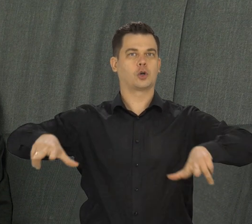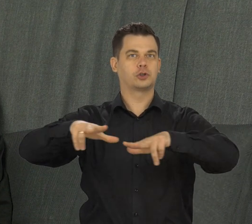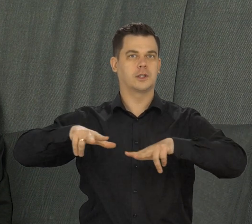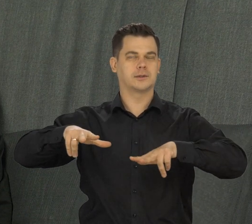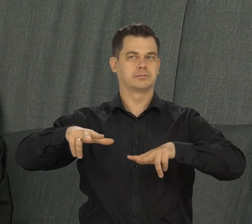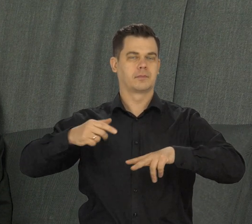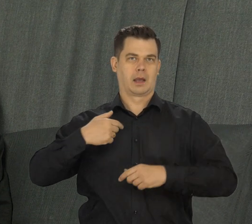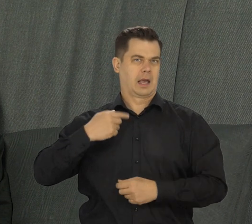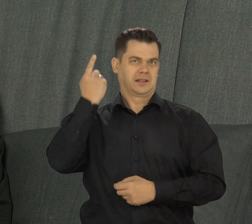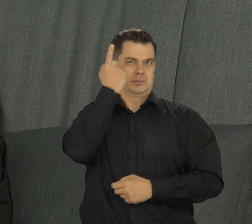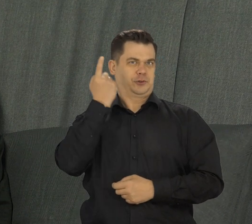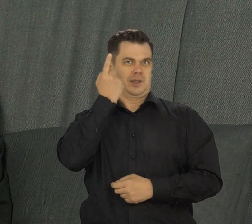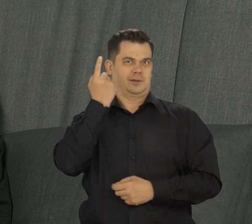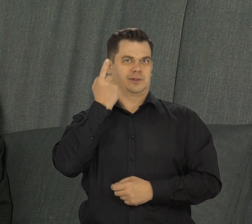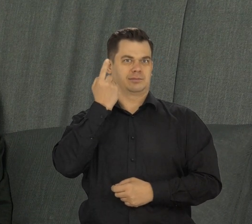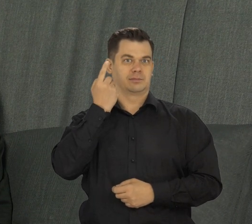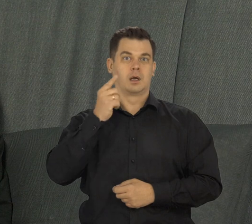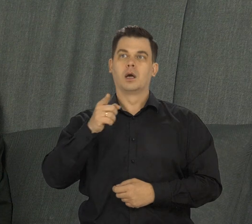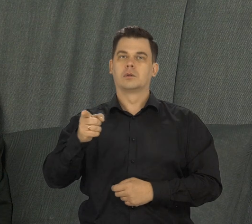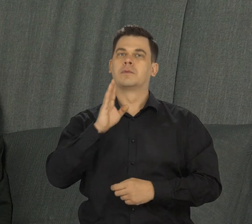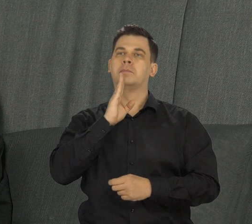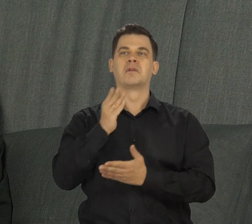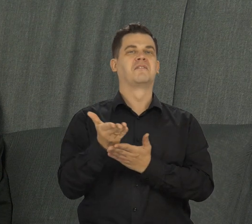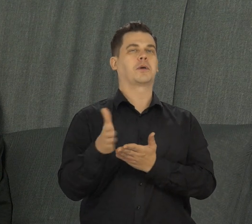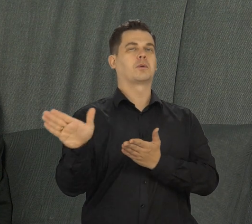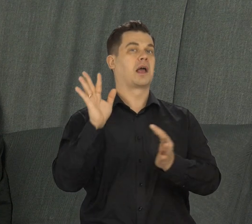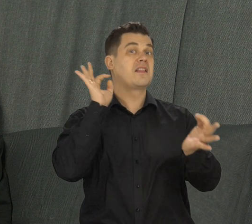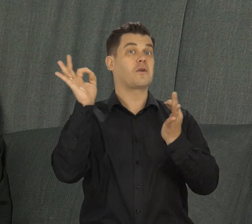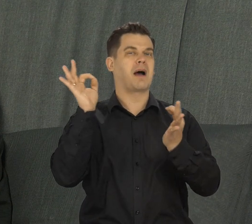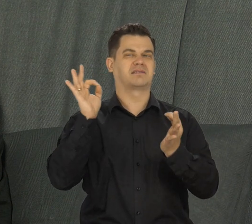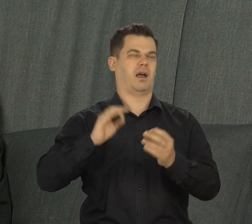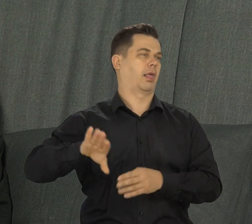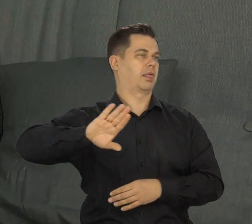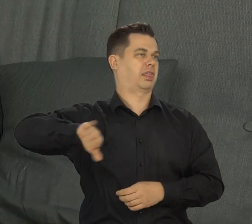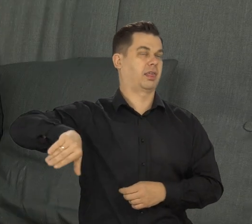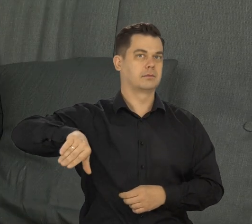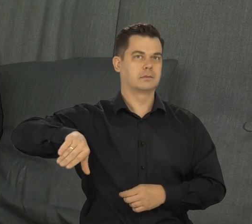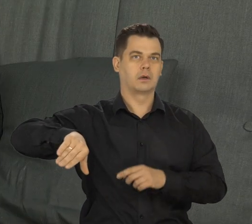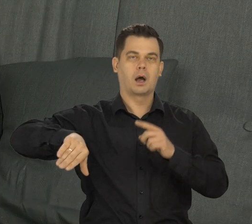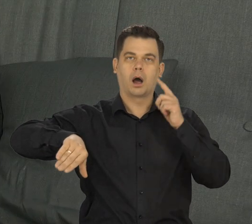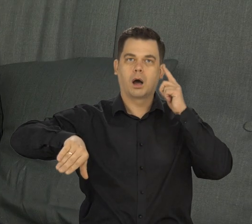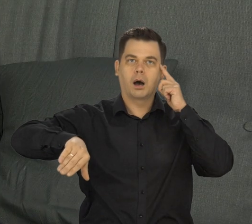I never thought about it, how often he is excluded from access to information. This reflection occurred,